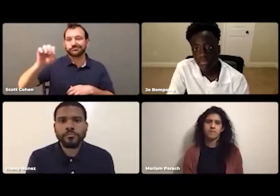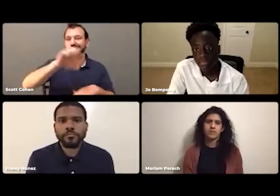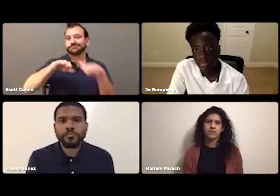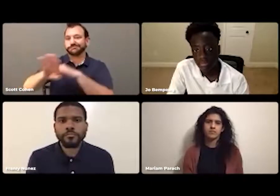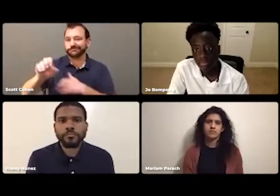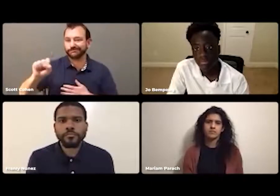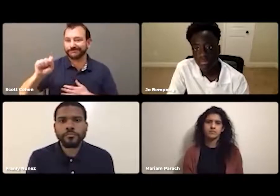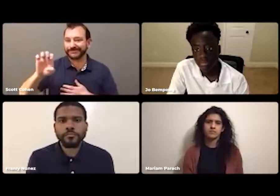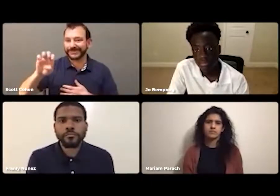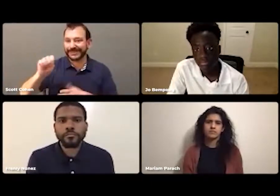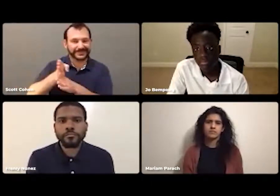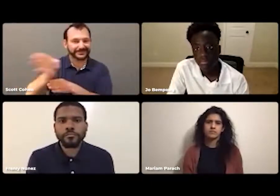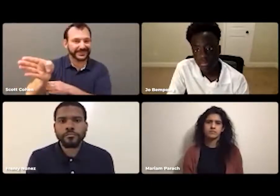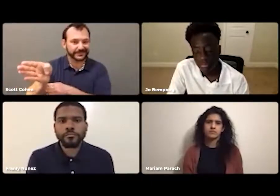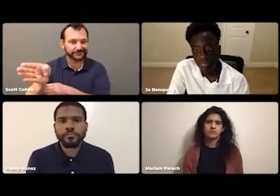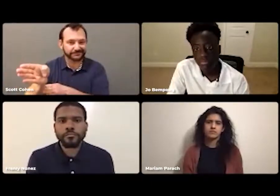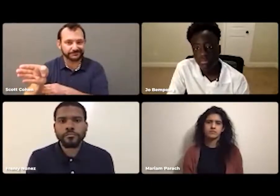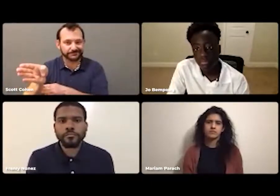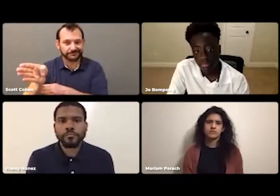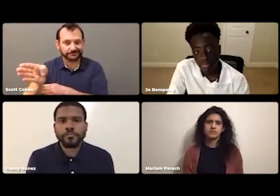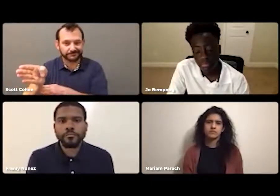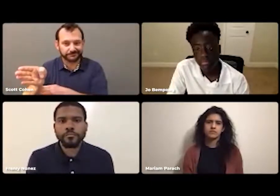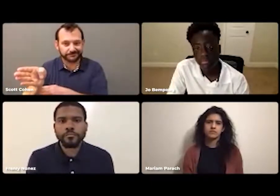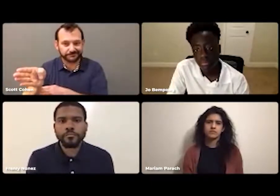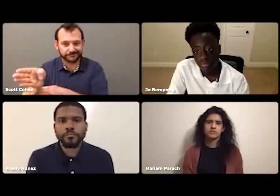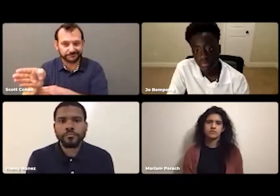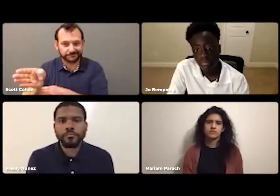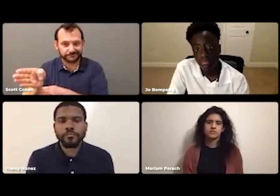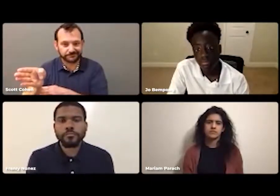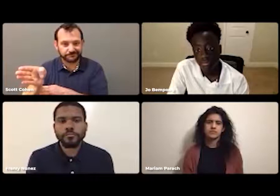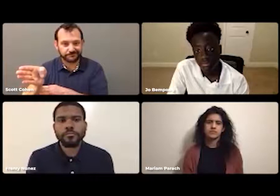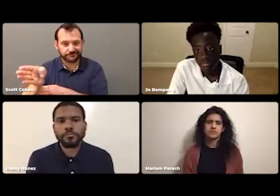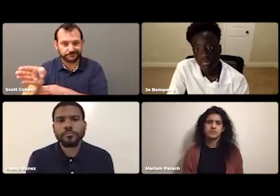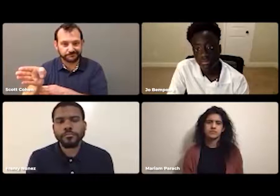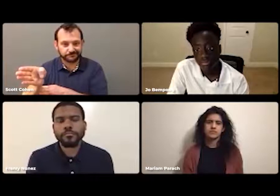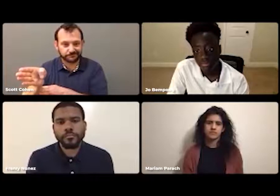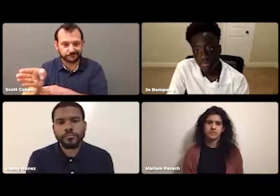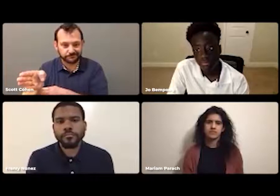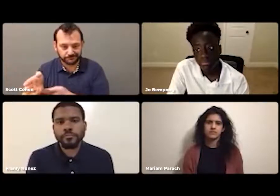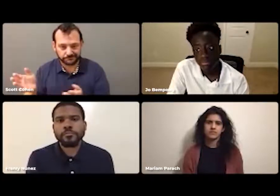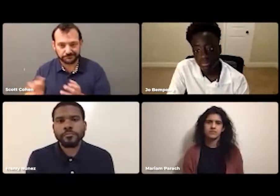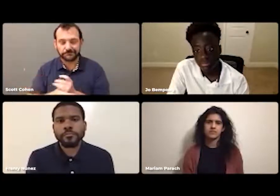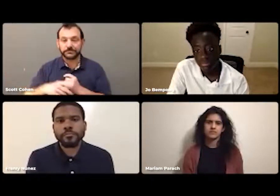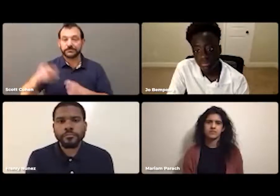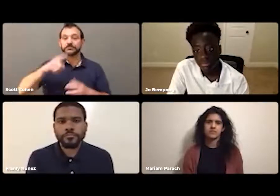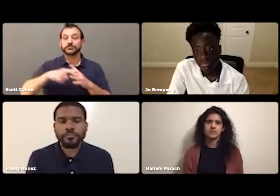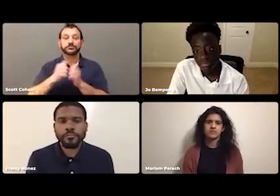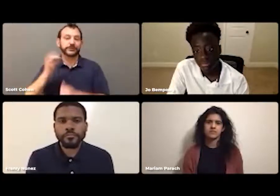You had to apply for jobs in the STEM field, right? Franly?